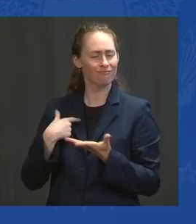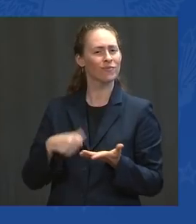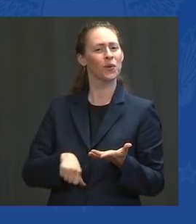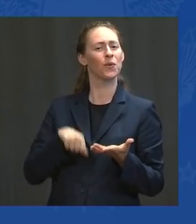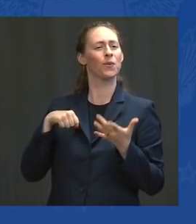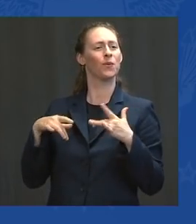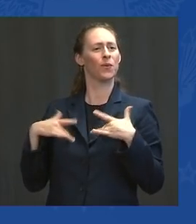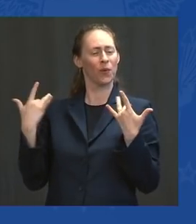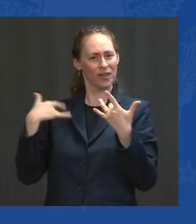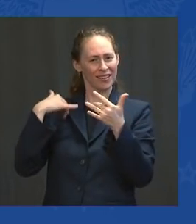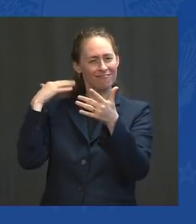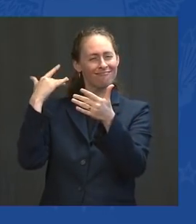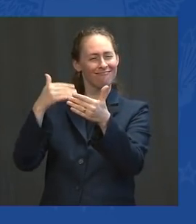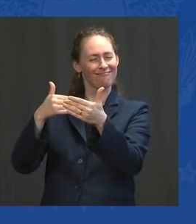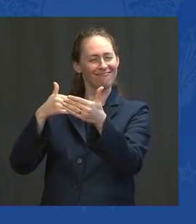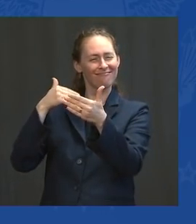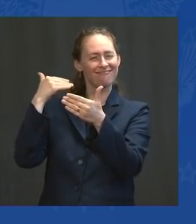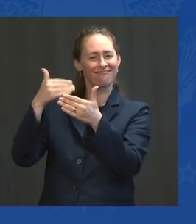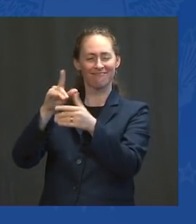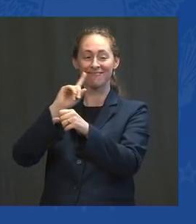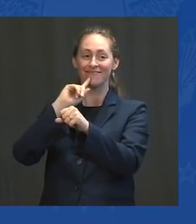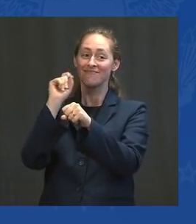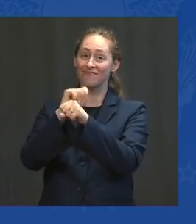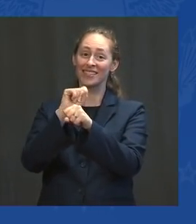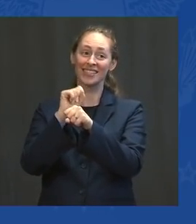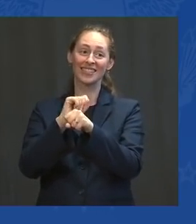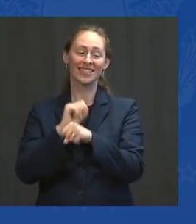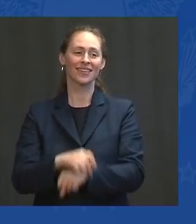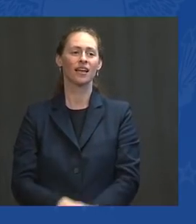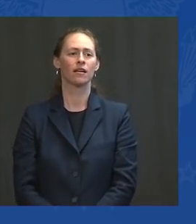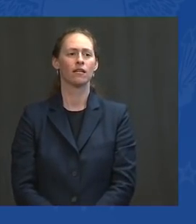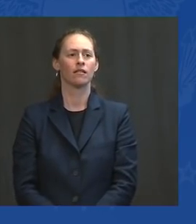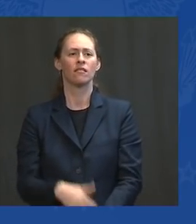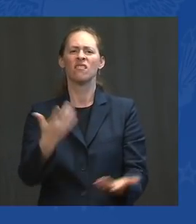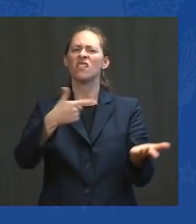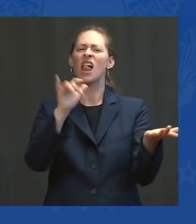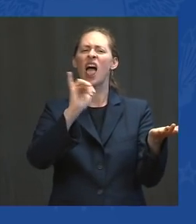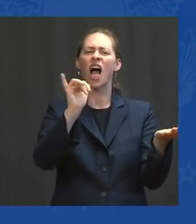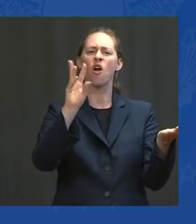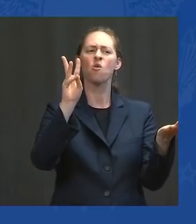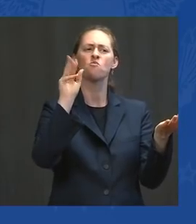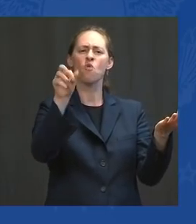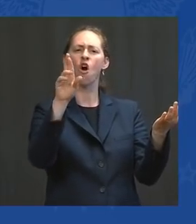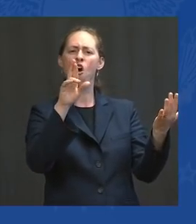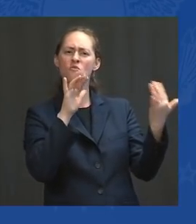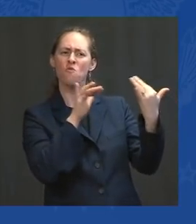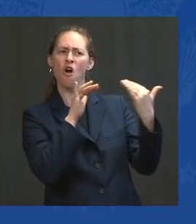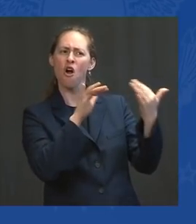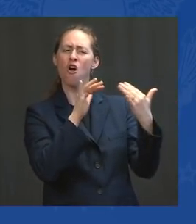because of our wartime effort, to administer thr- -- to administer 300 million shots in arms in just 150 days.